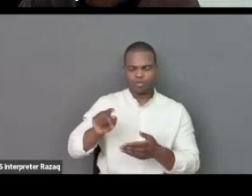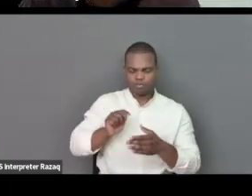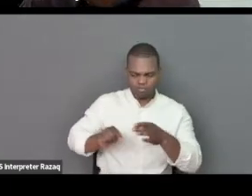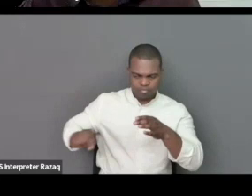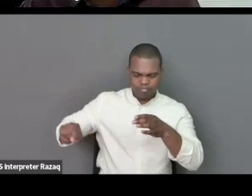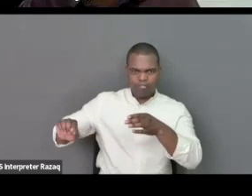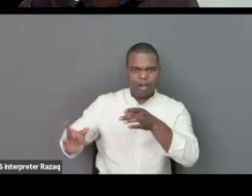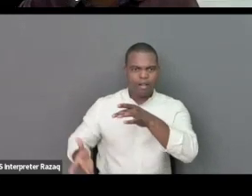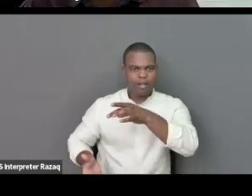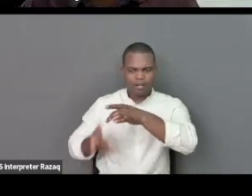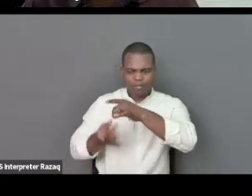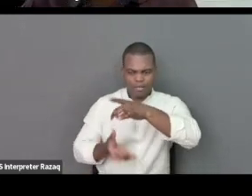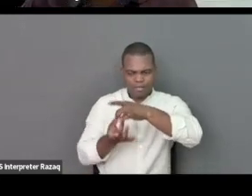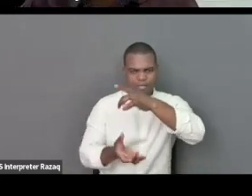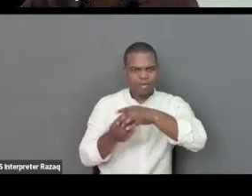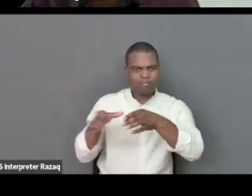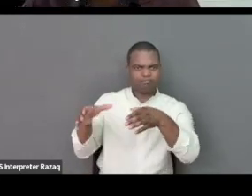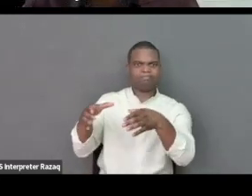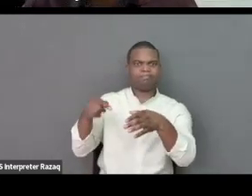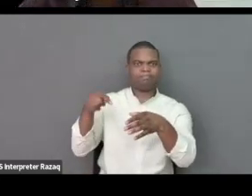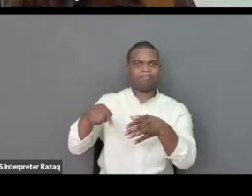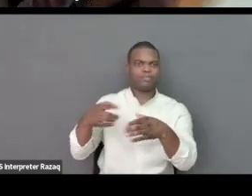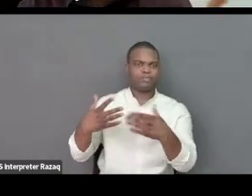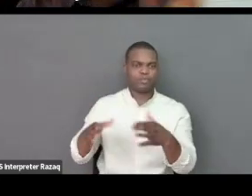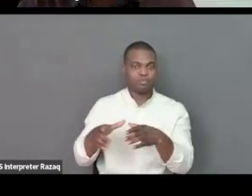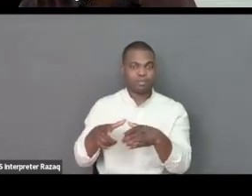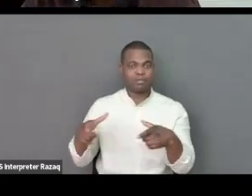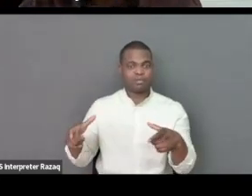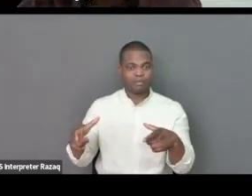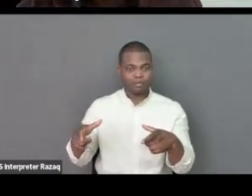audience throughout